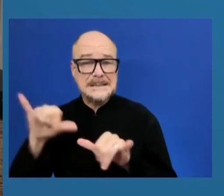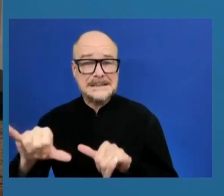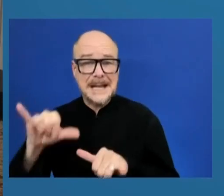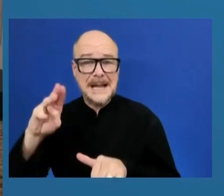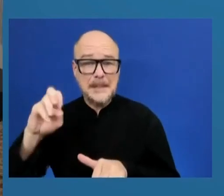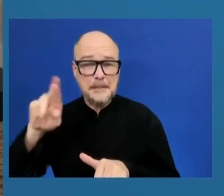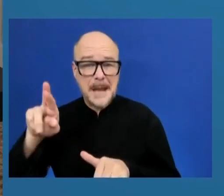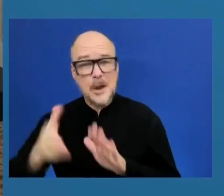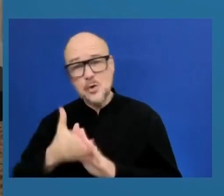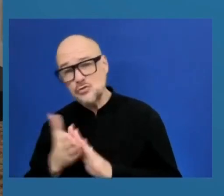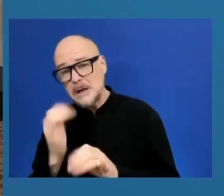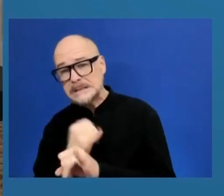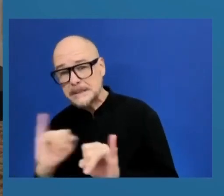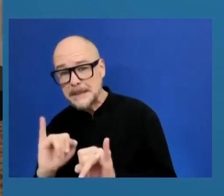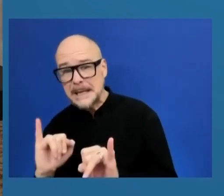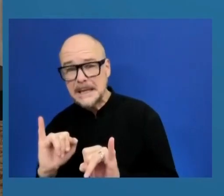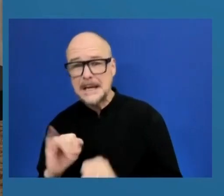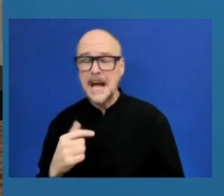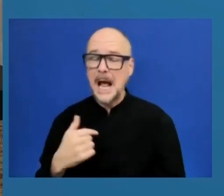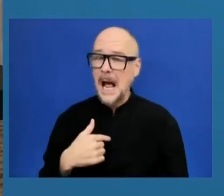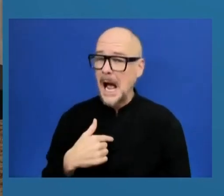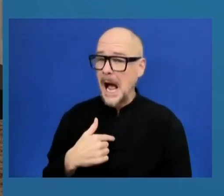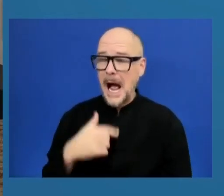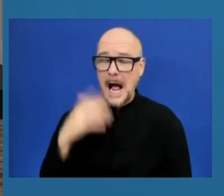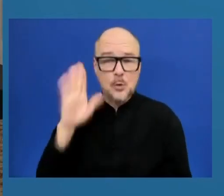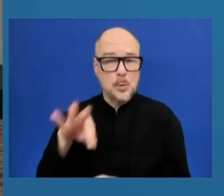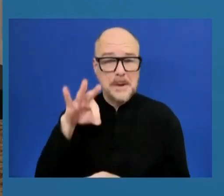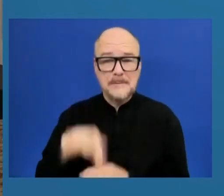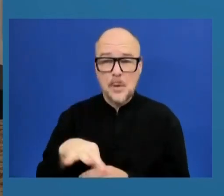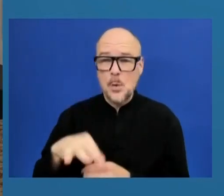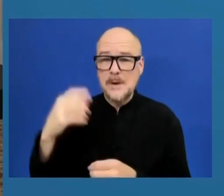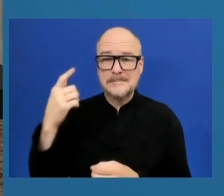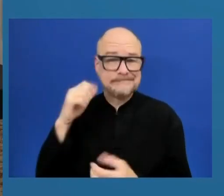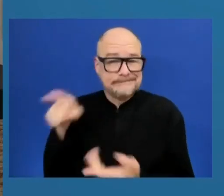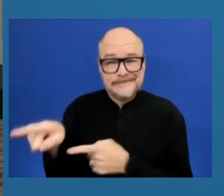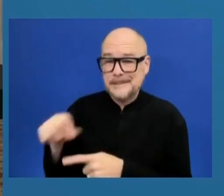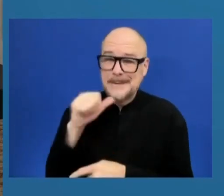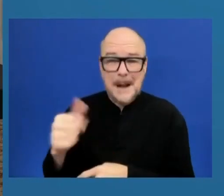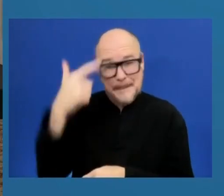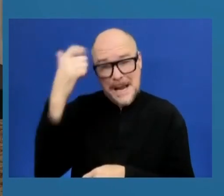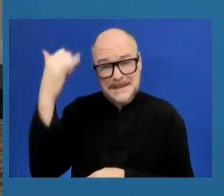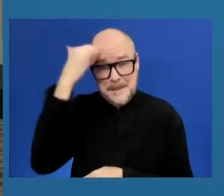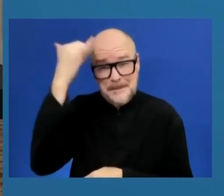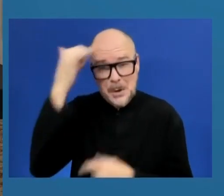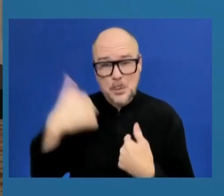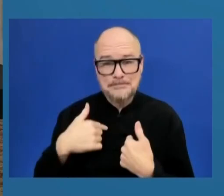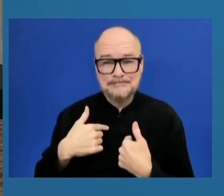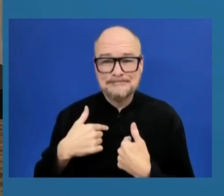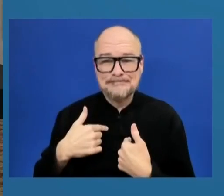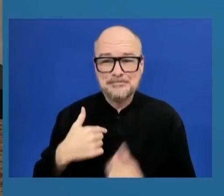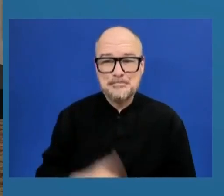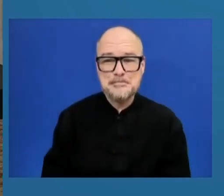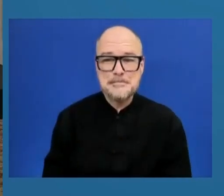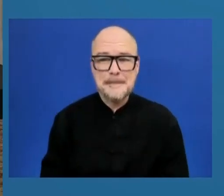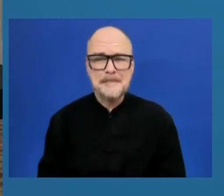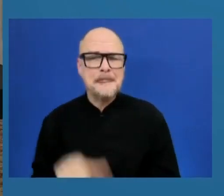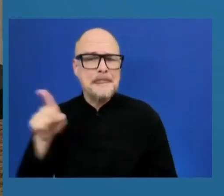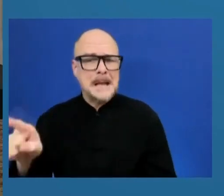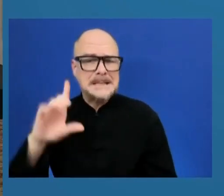I'm fortunate the mayor I'll be voting for would be a Buffalonian. Well Mayor Adams, though he's ditching the Democratic Party to be an independent. What do you think of that?